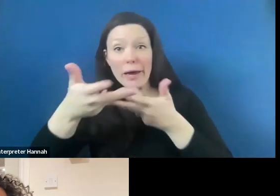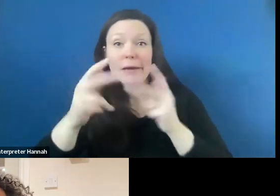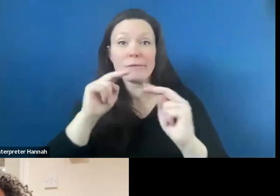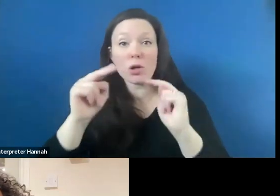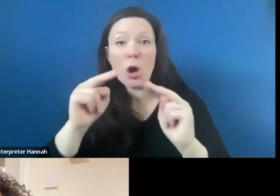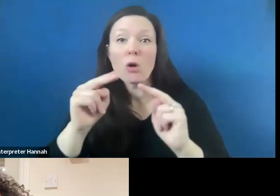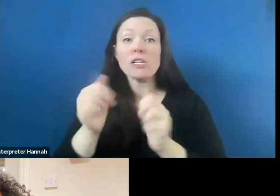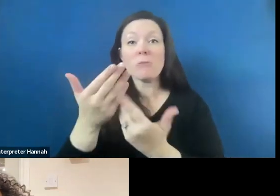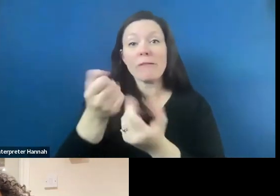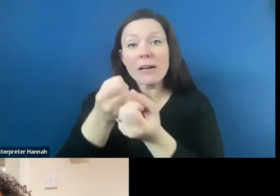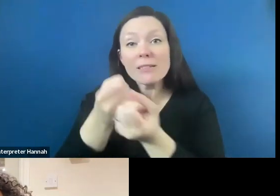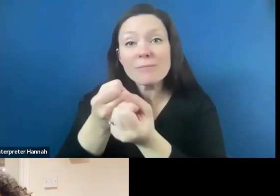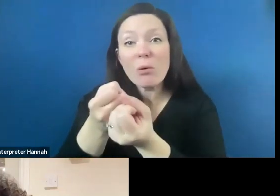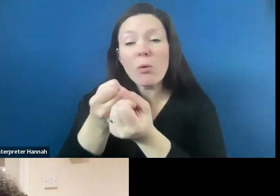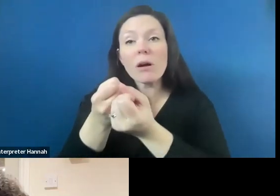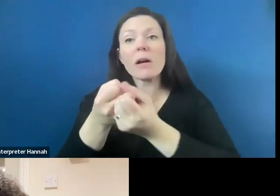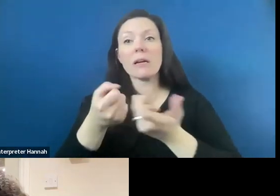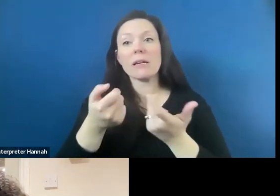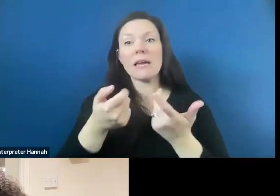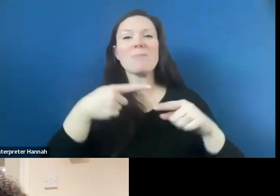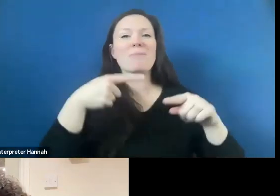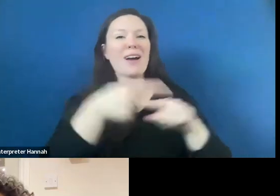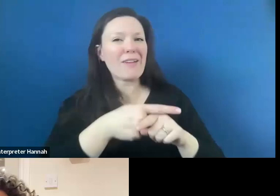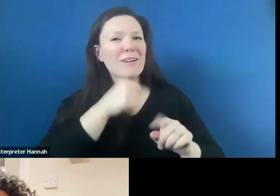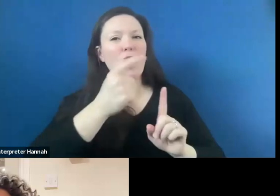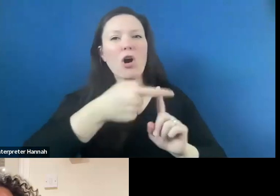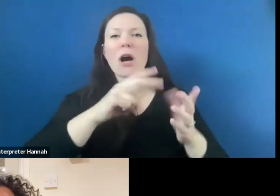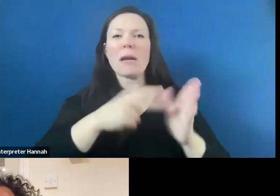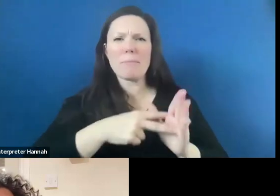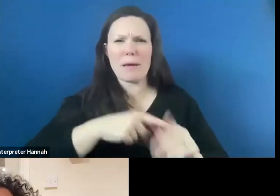Conflict does not necessarily come to a neighborhood near you